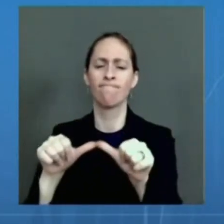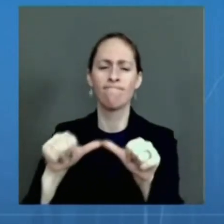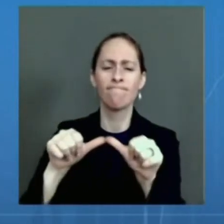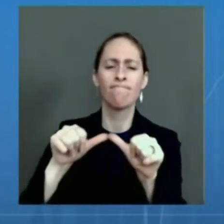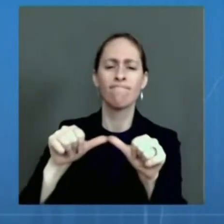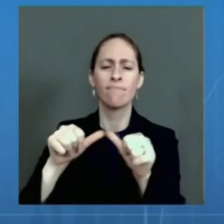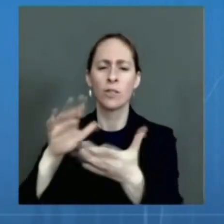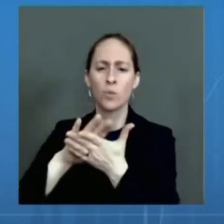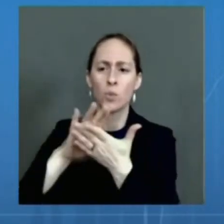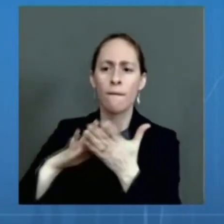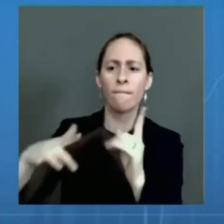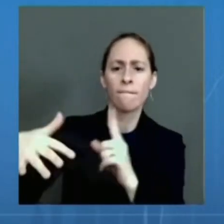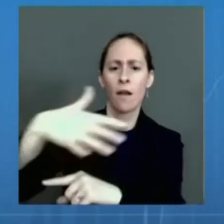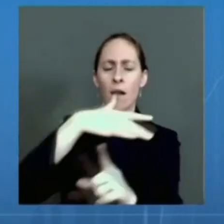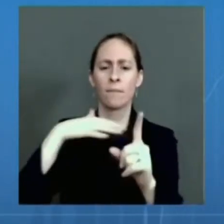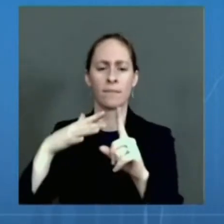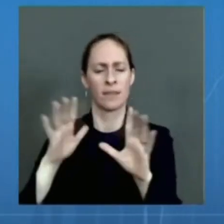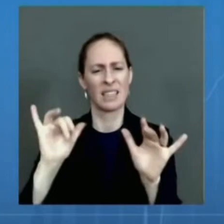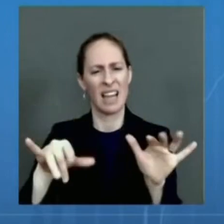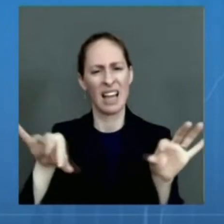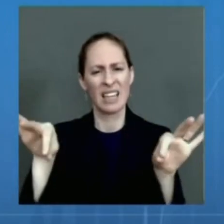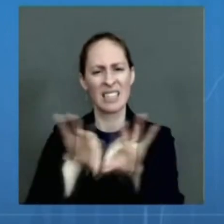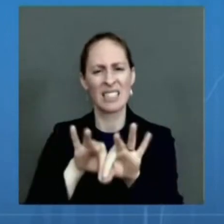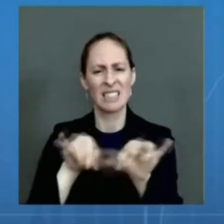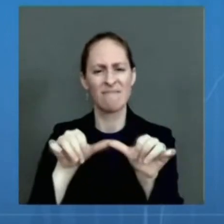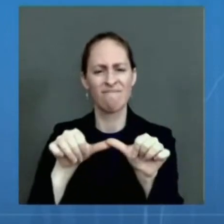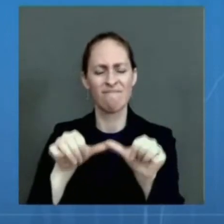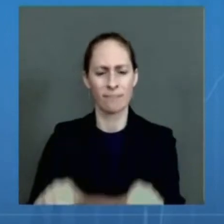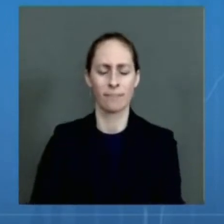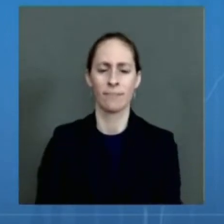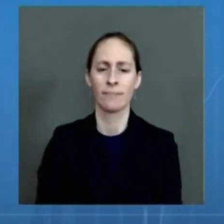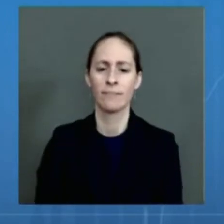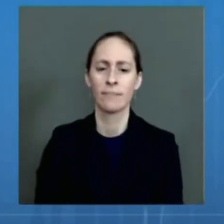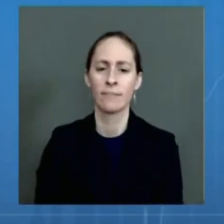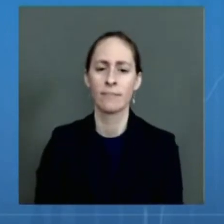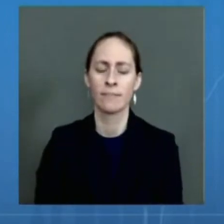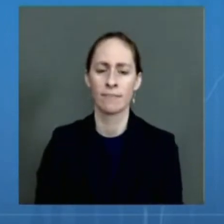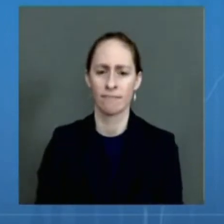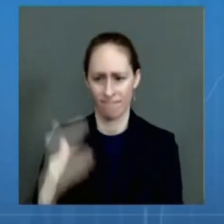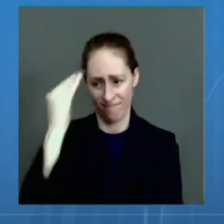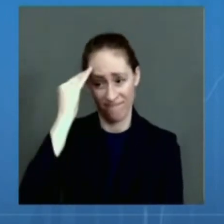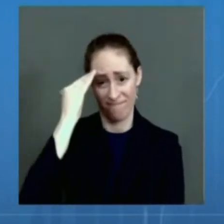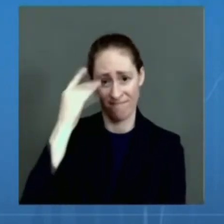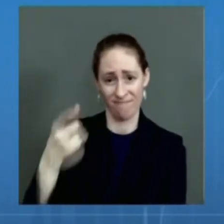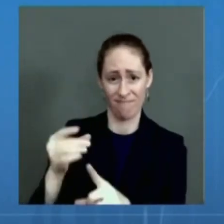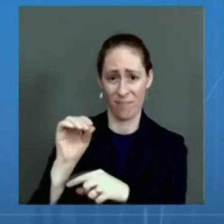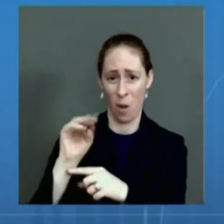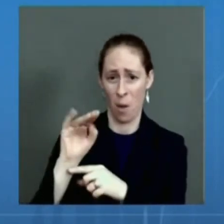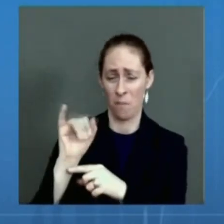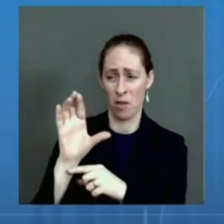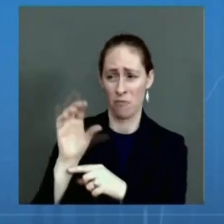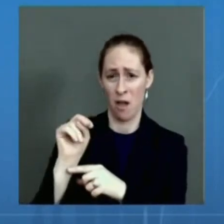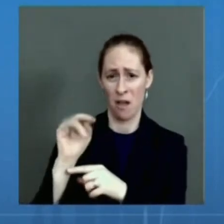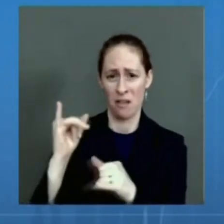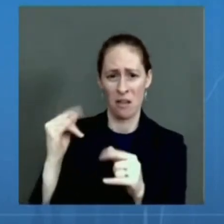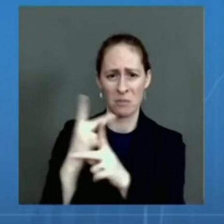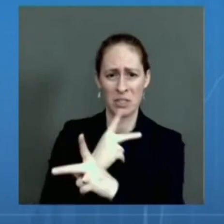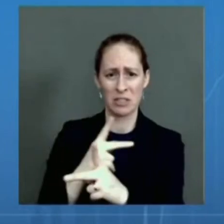VENTILATION AND TESTING TO SLOW TRANSMISSION ARE VITALLY IMPORTANT ESPECIALLY AS WE PREPARE FOR MORE OMICRON AND EVEN IF YOU ARE VACCINATED AND